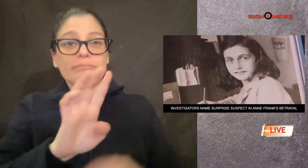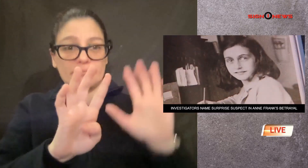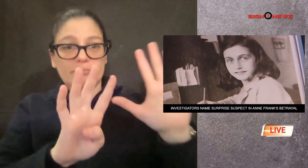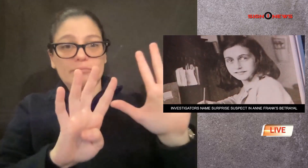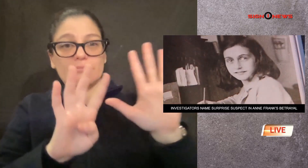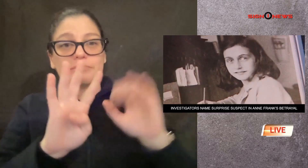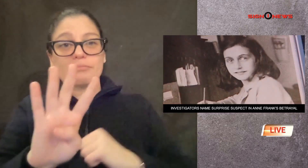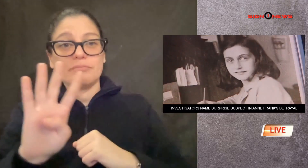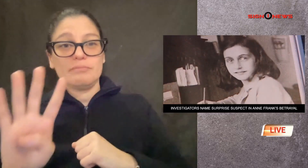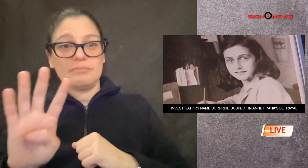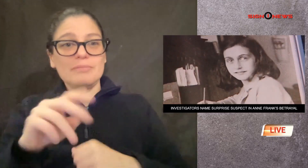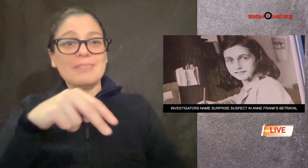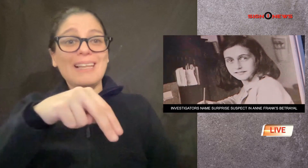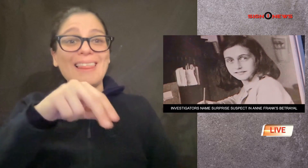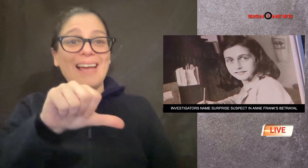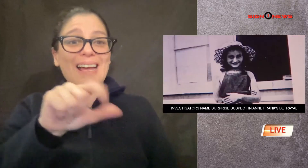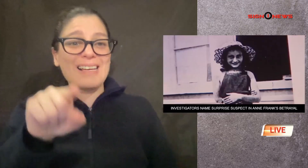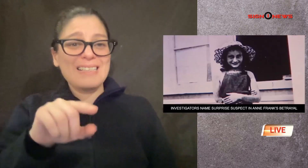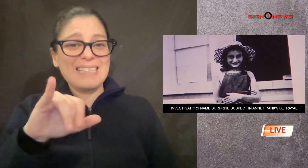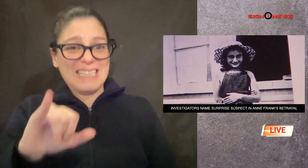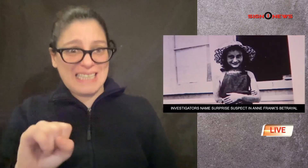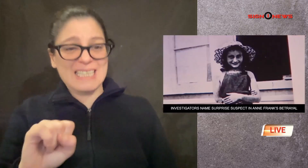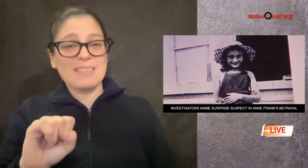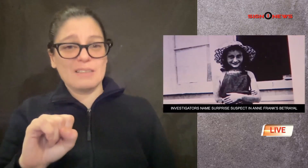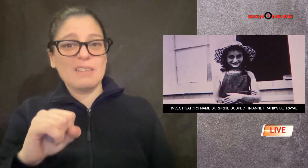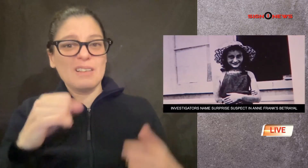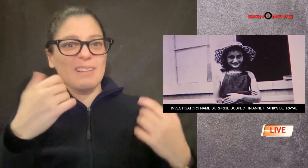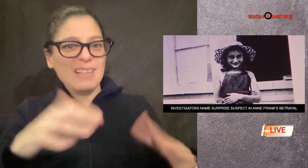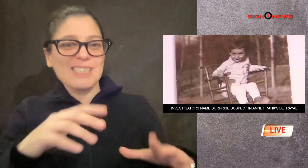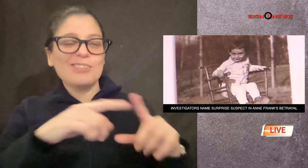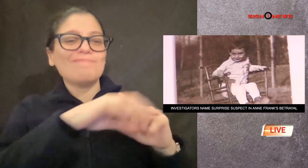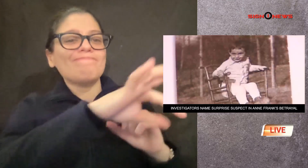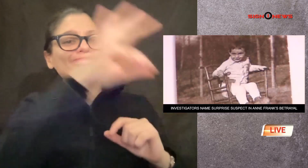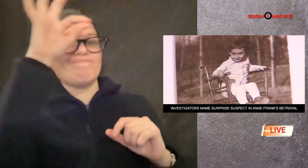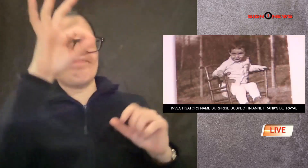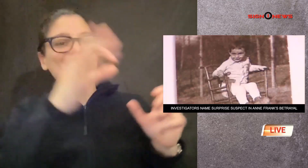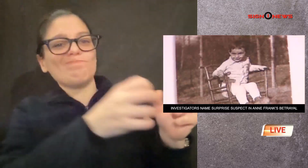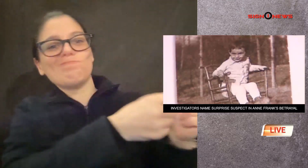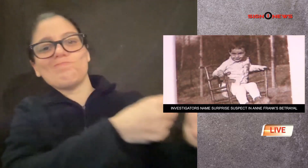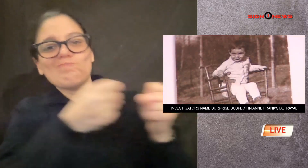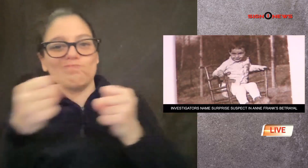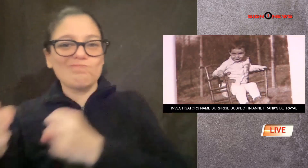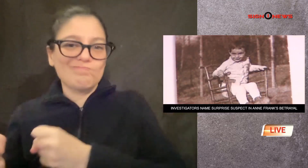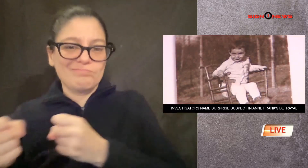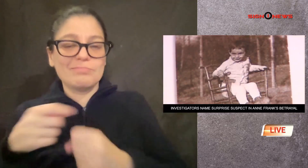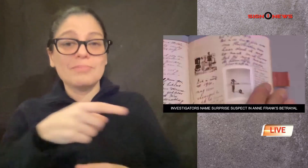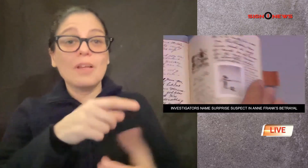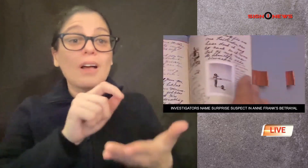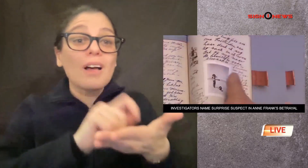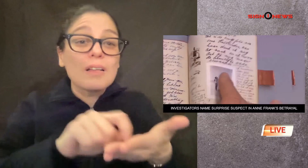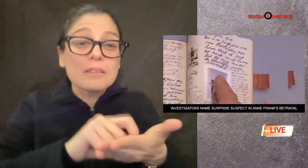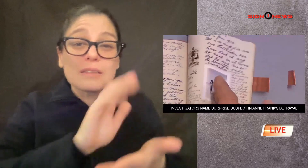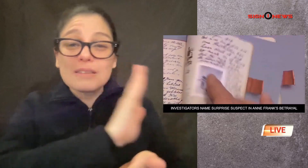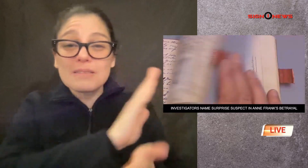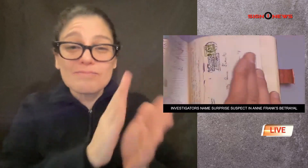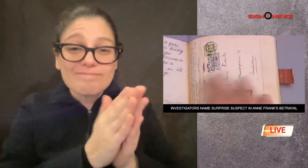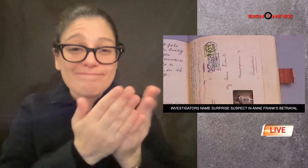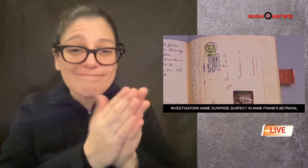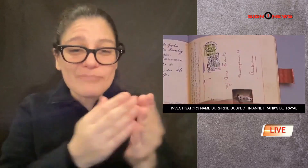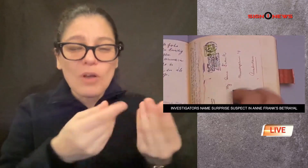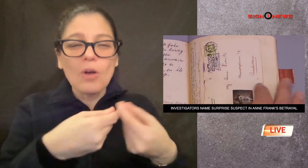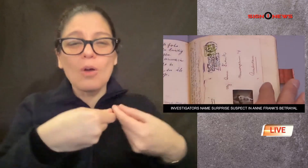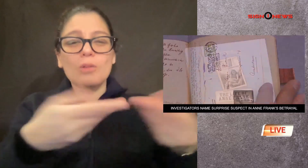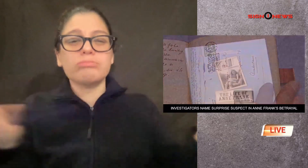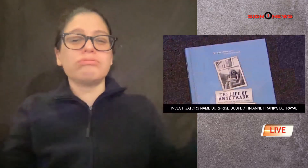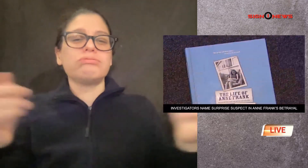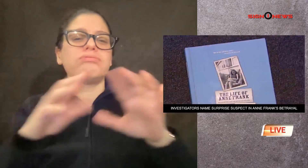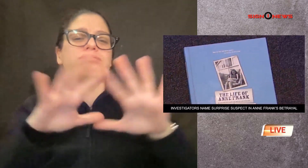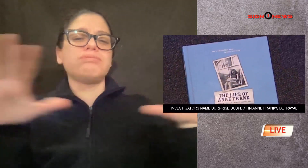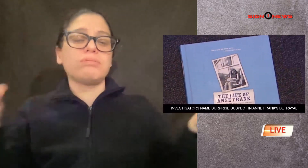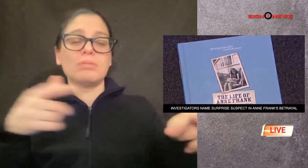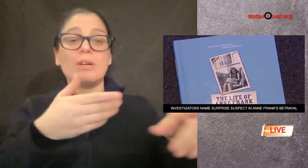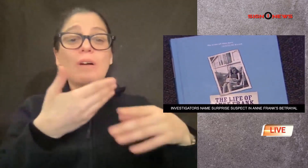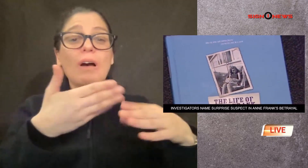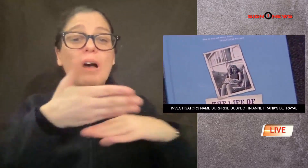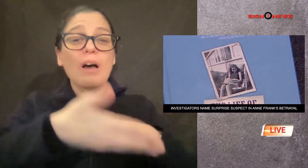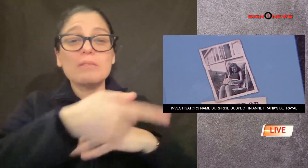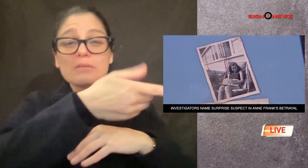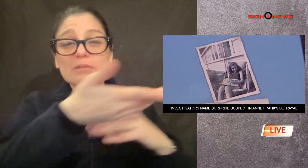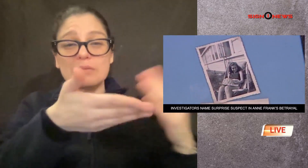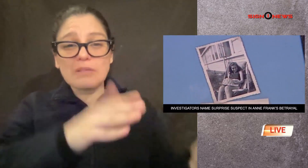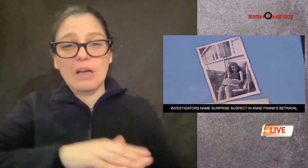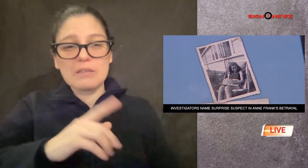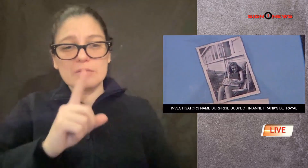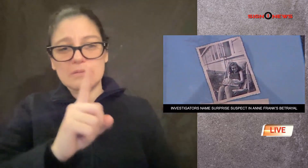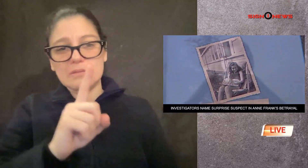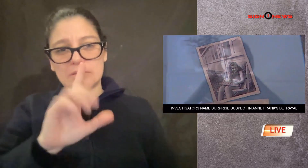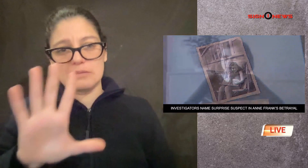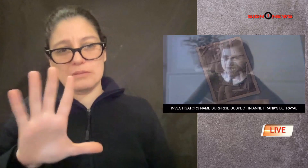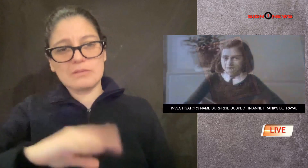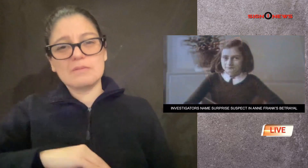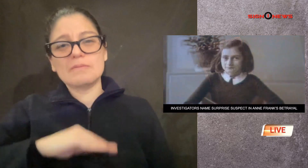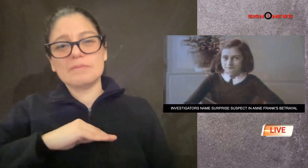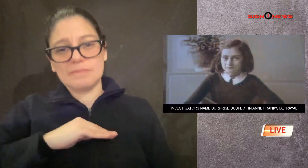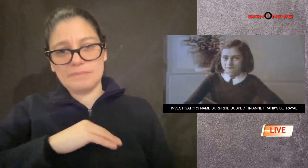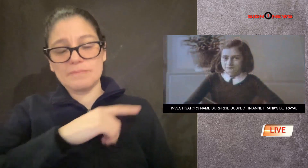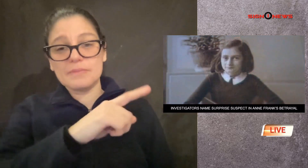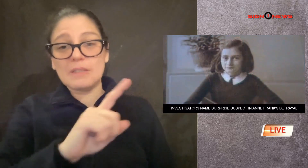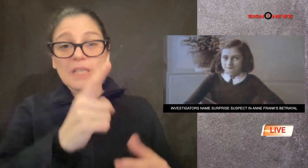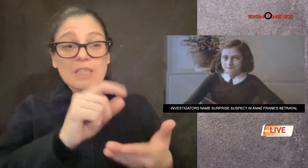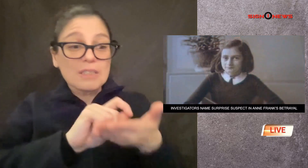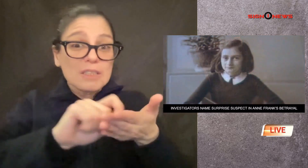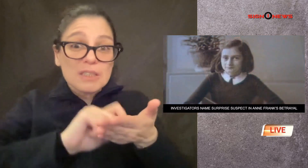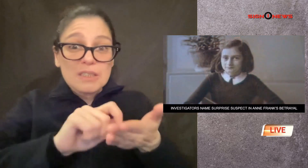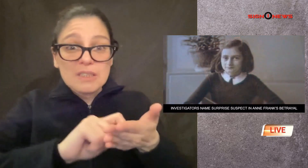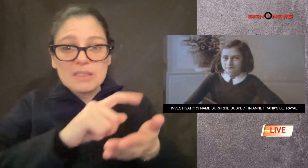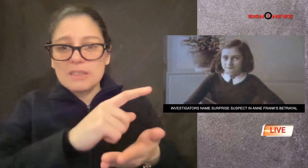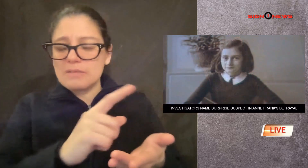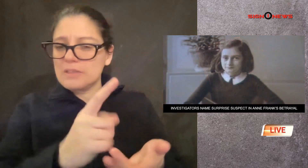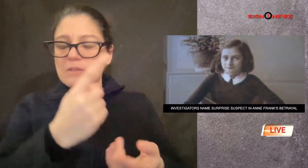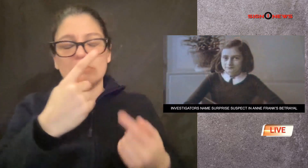Nazis found them in 1944 her diary which was published after she died at the age of 15